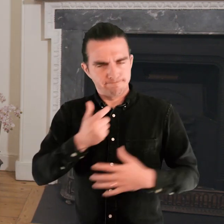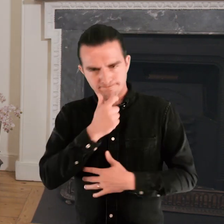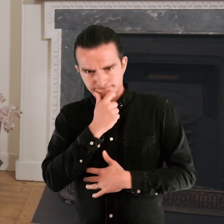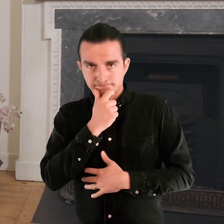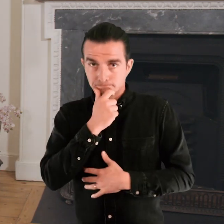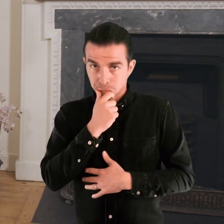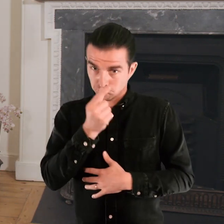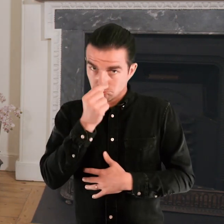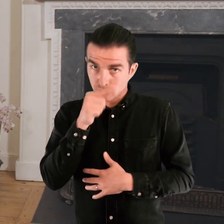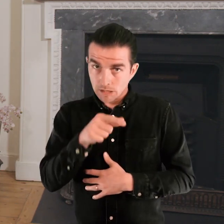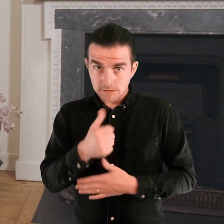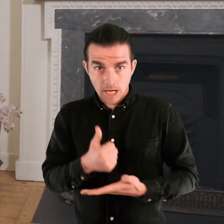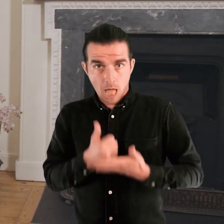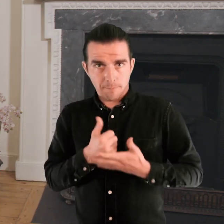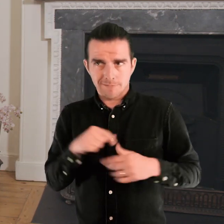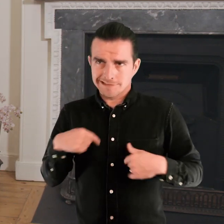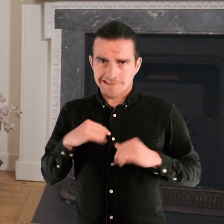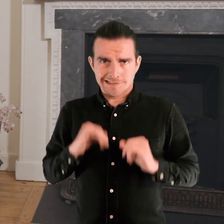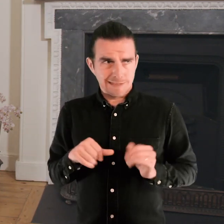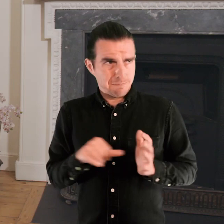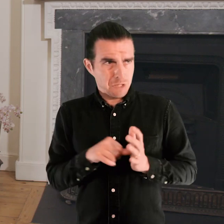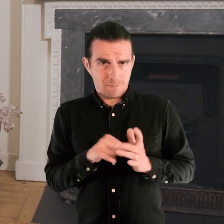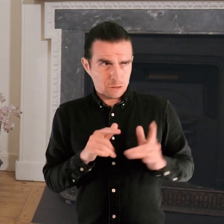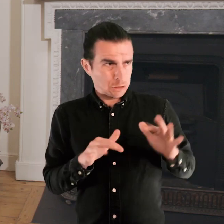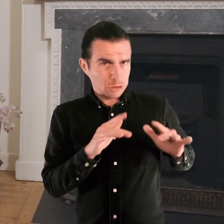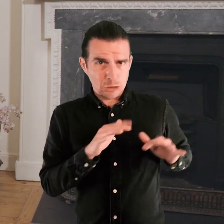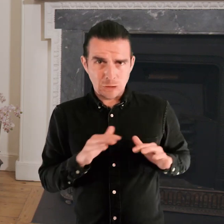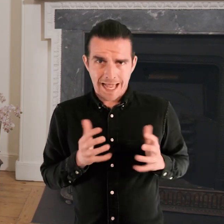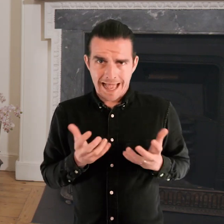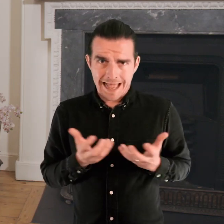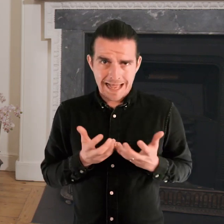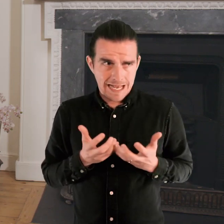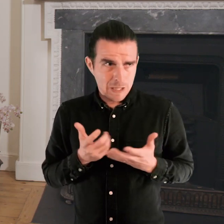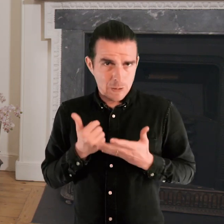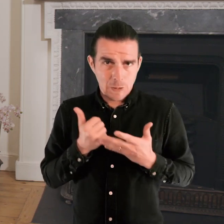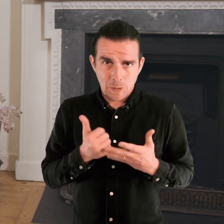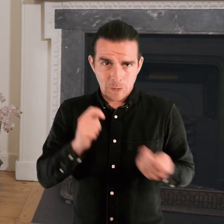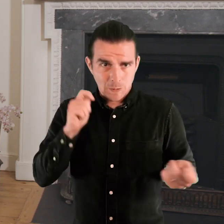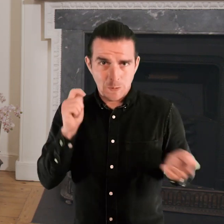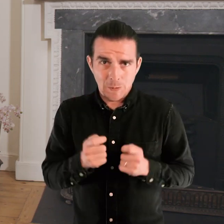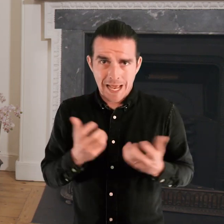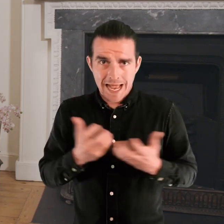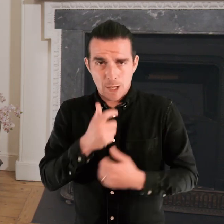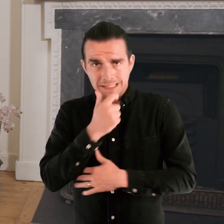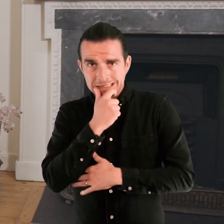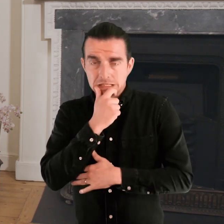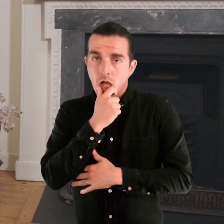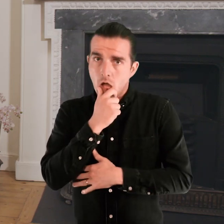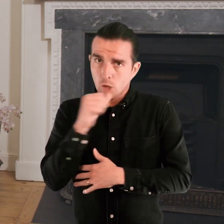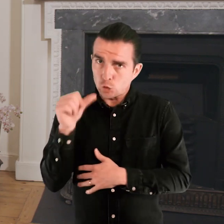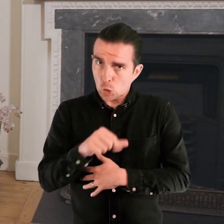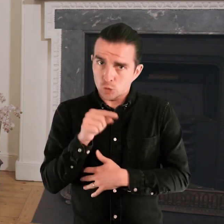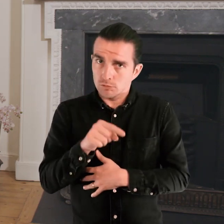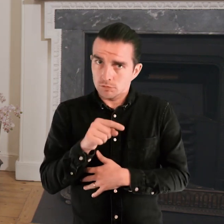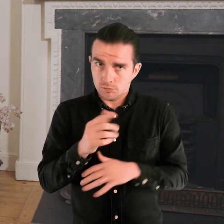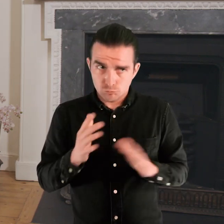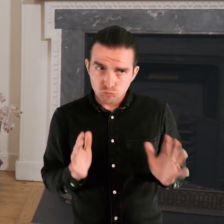then how do we get the solution to our problem, what sort of springboard we should have